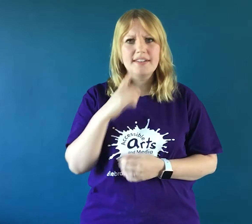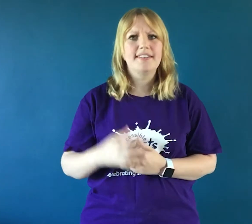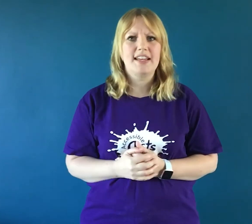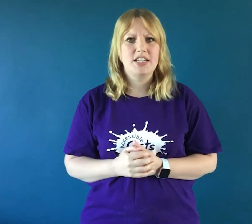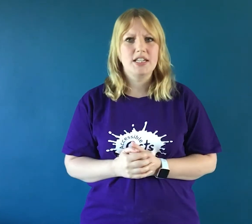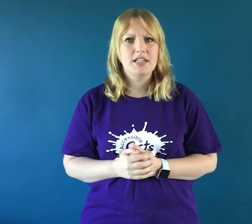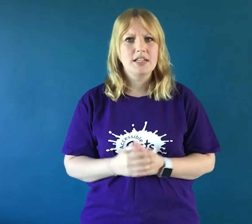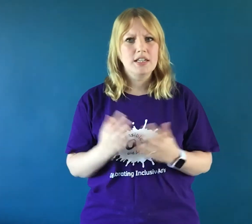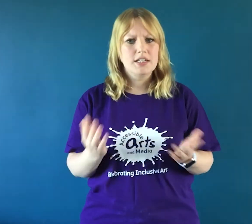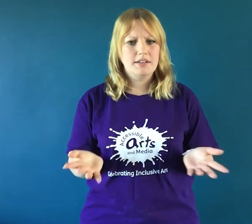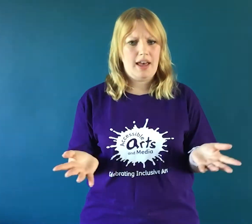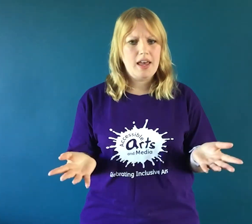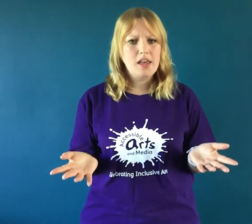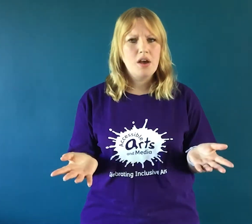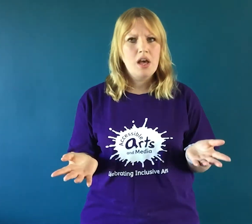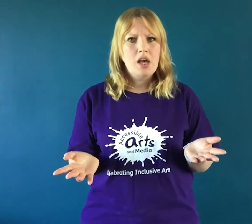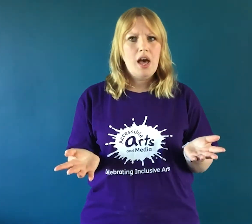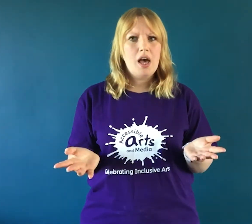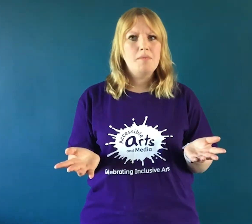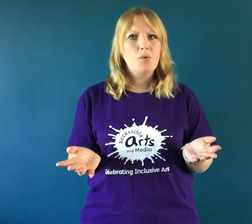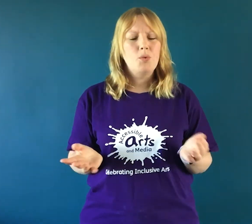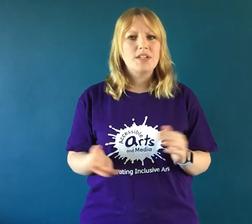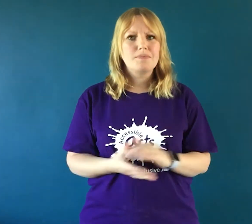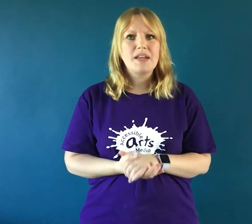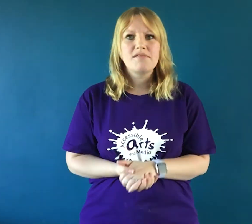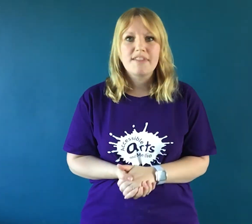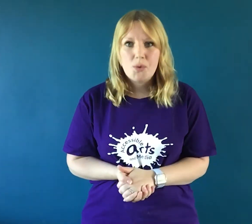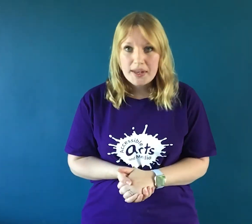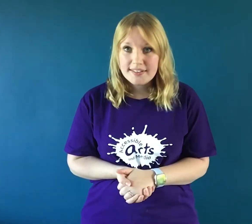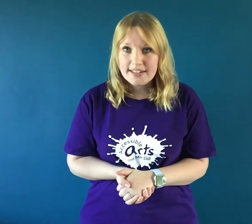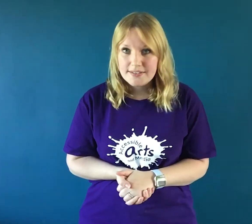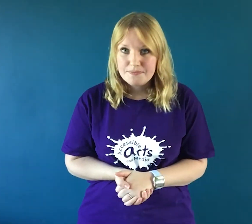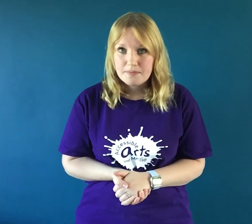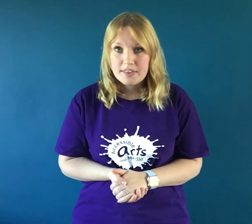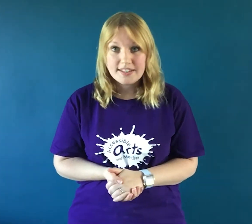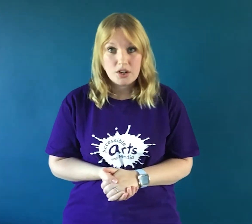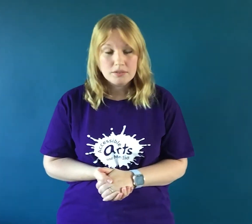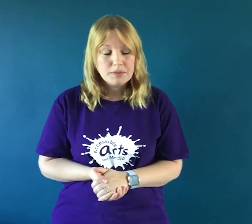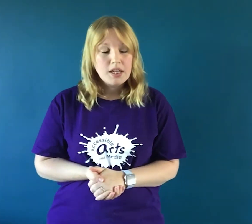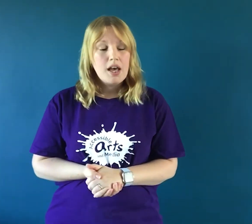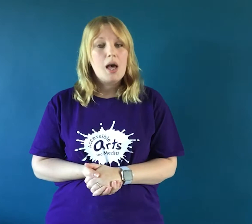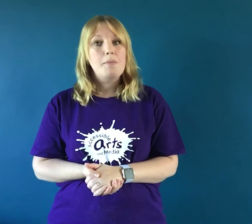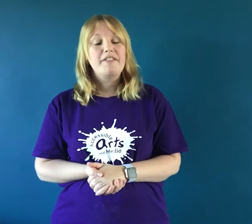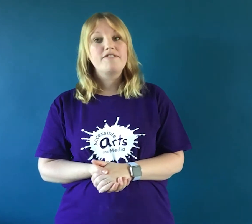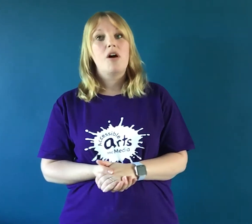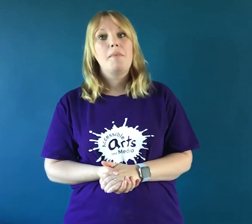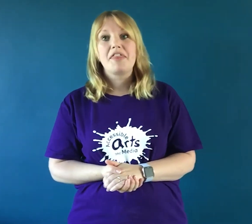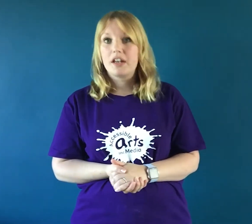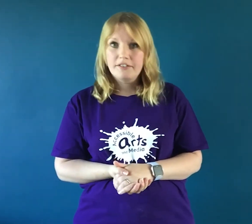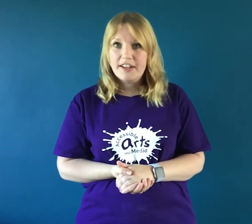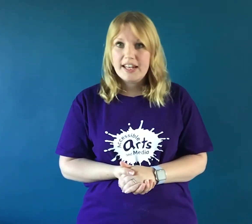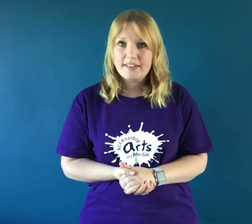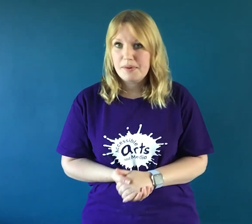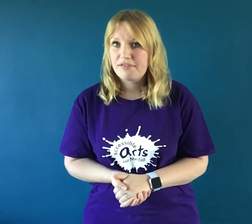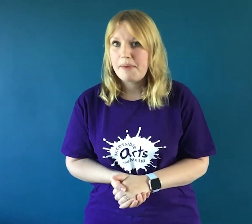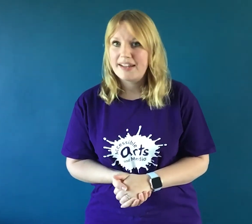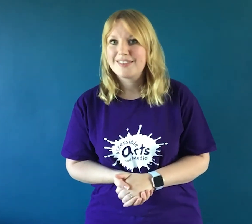session today which has been requested this song from the lovely Elizabeth from Hands